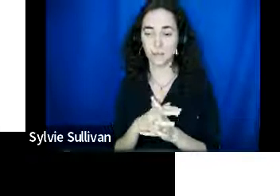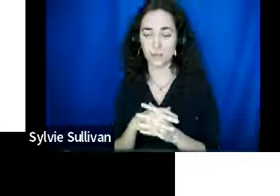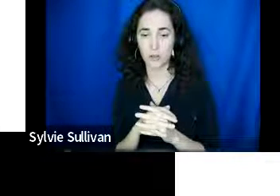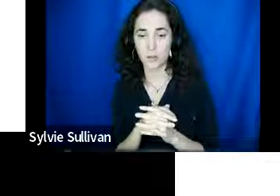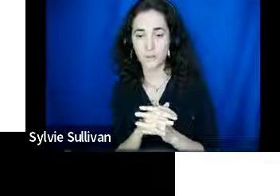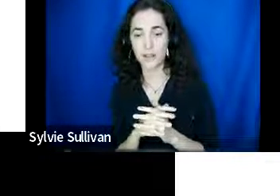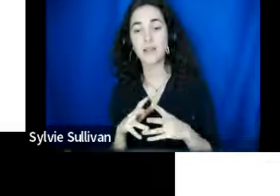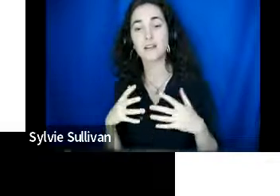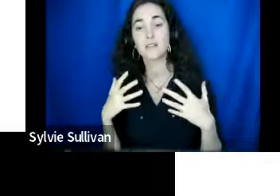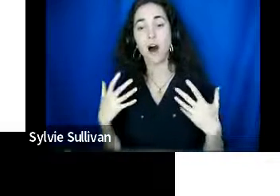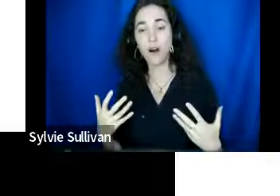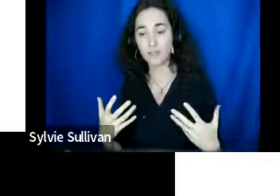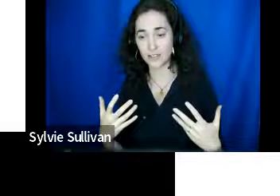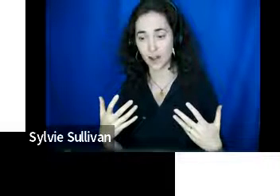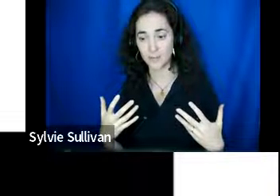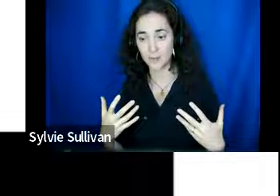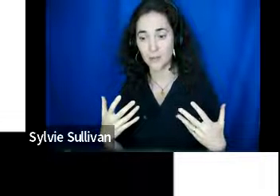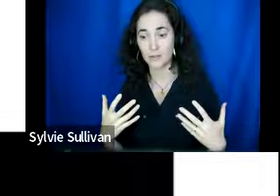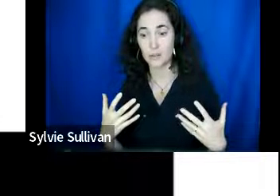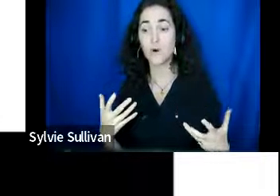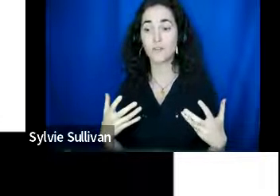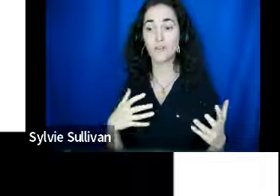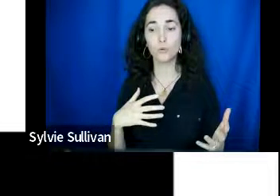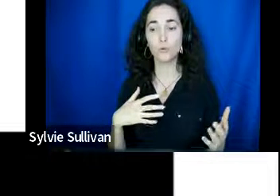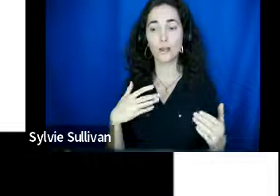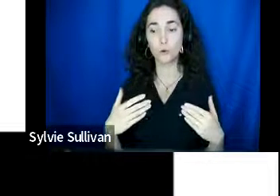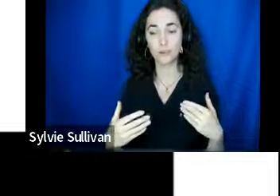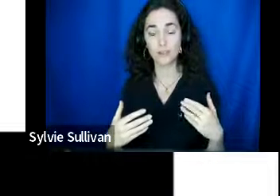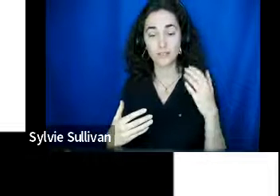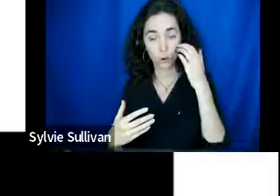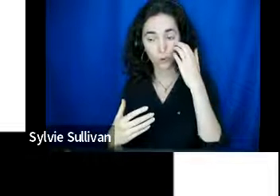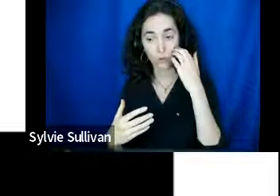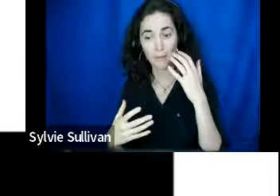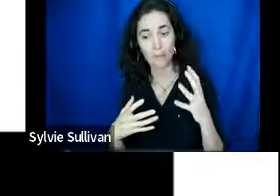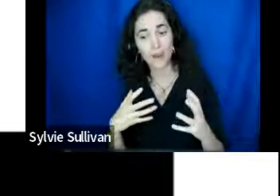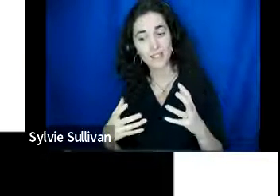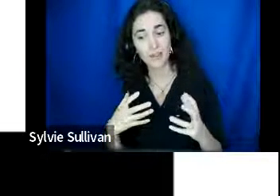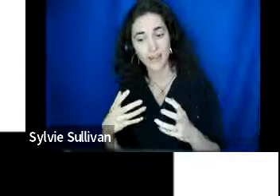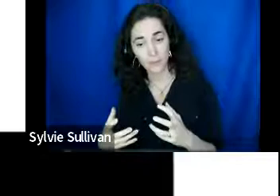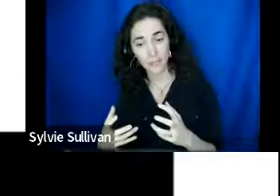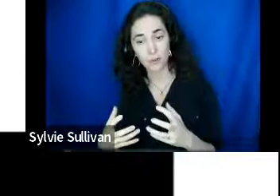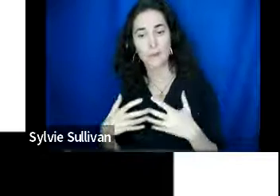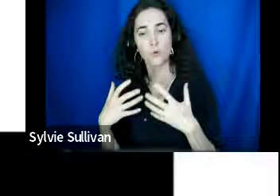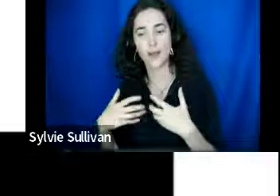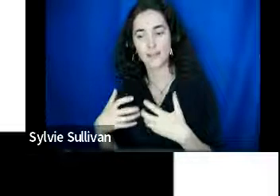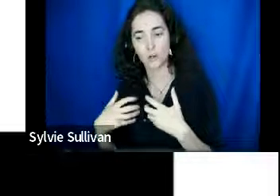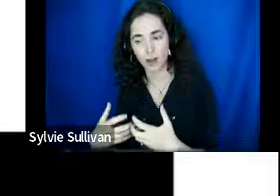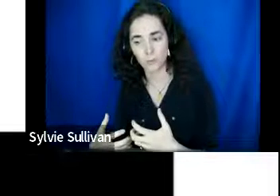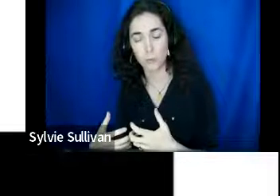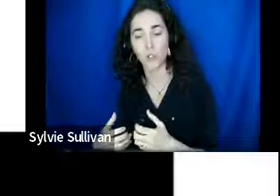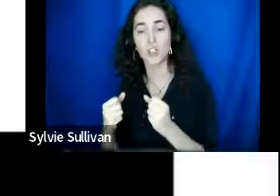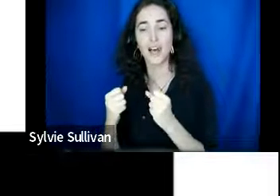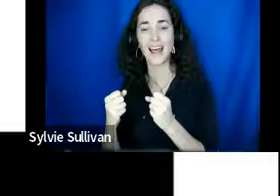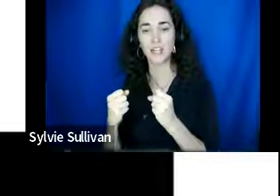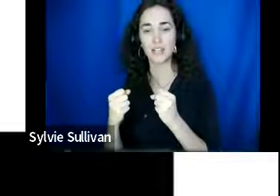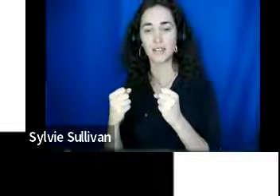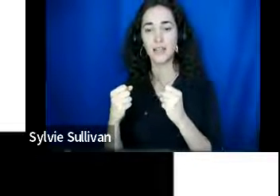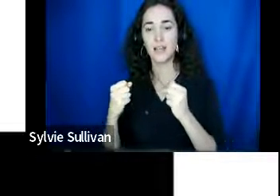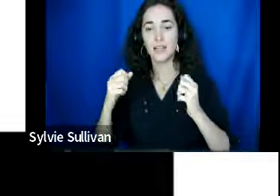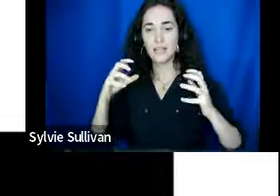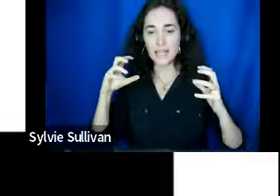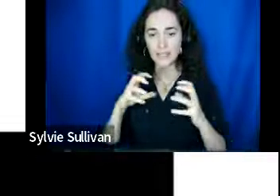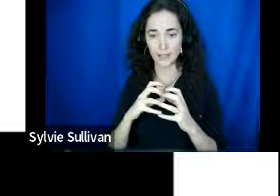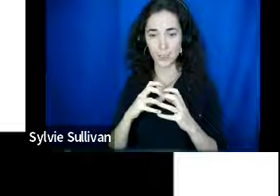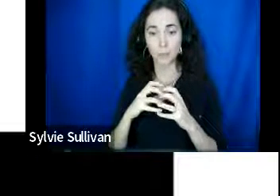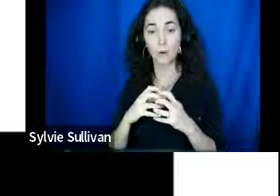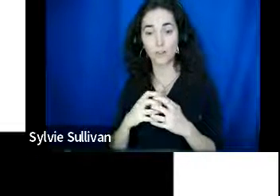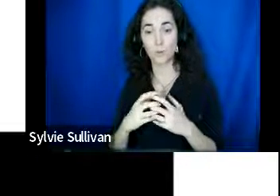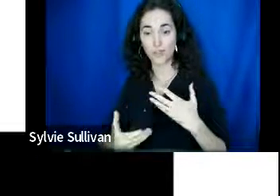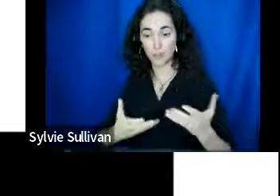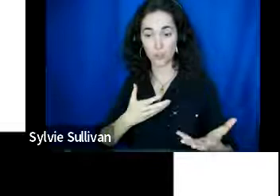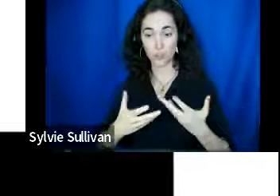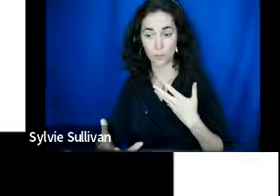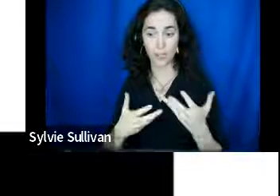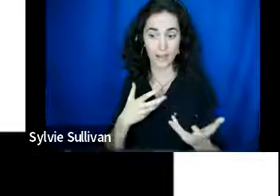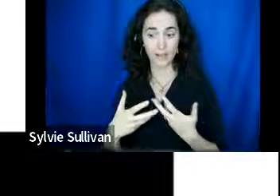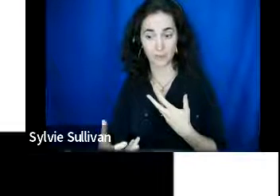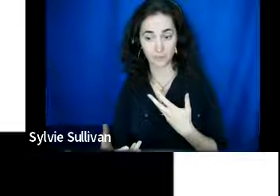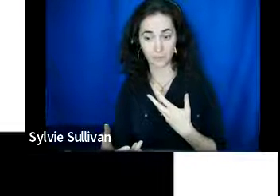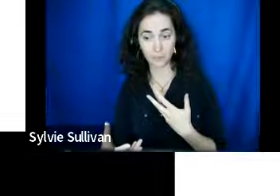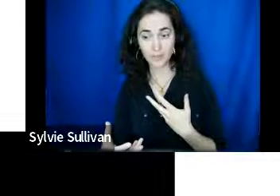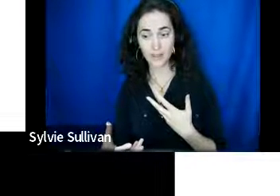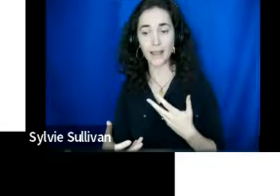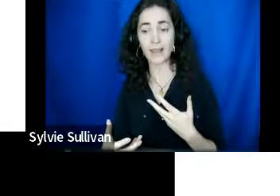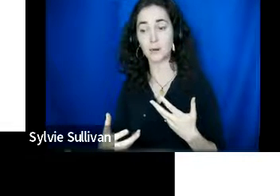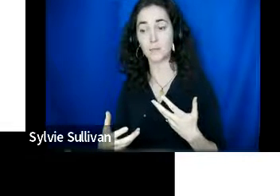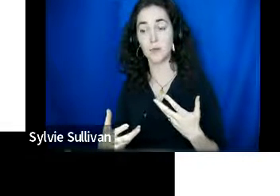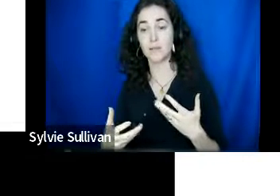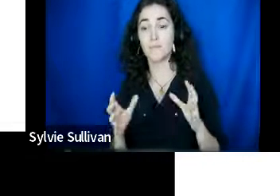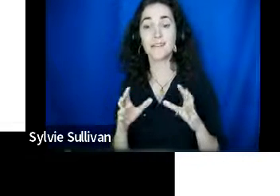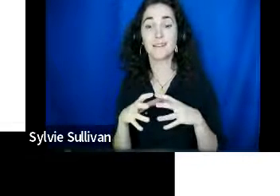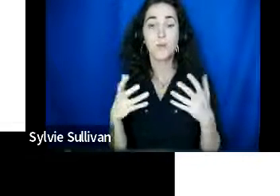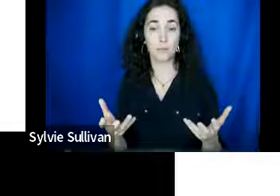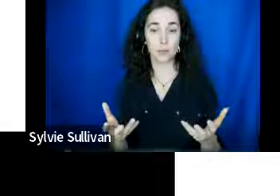But why that matters is because often time too often school and courses, they focus on memorizing vocabulary, memorizing grammar, but not actually linking it with the part of the brain that does the communicating. And basically what I'm trying